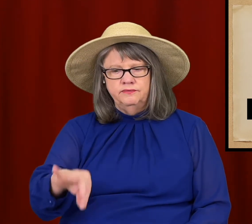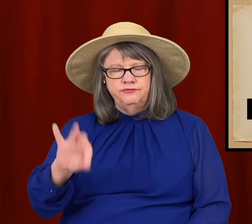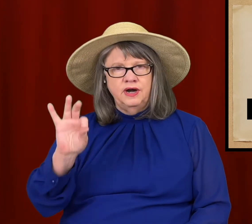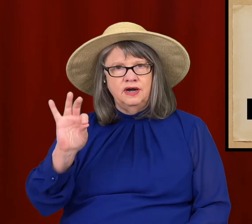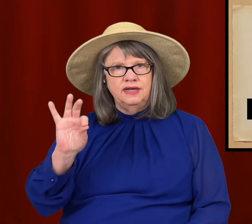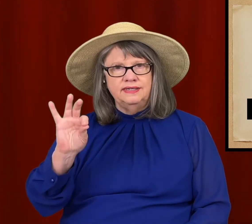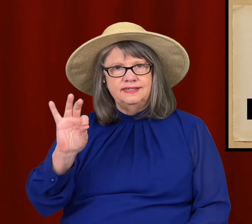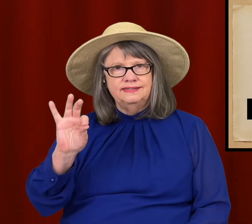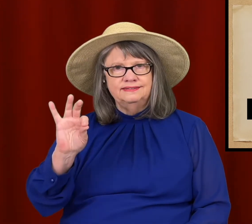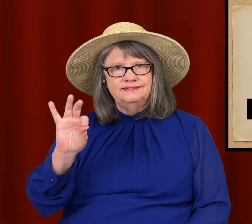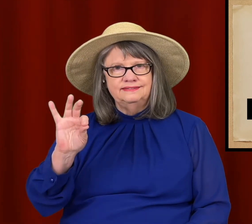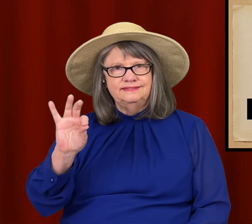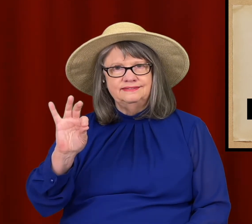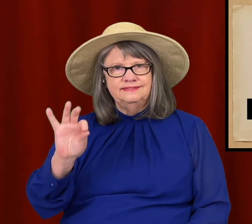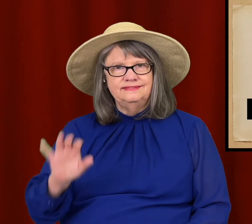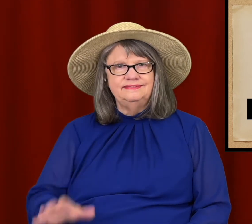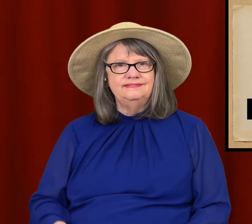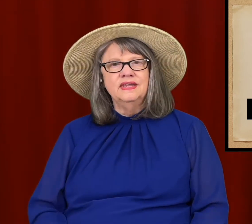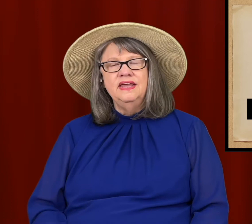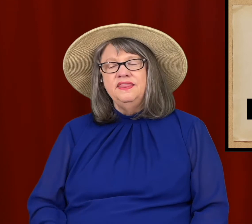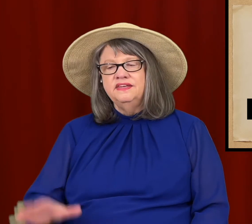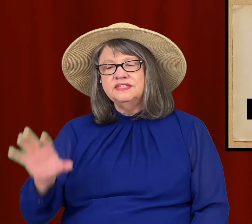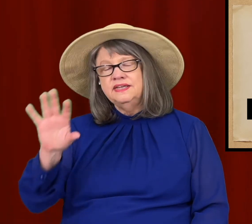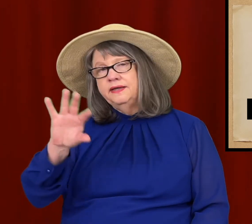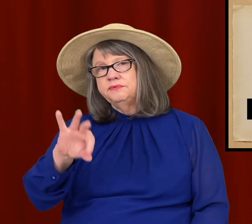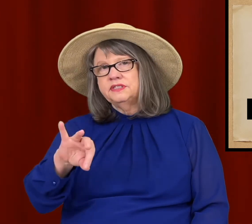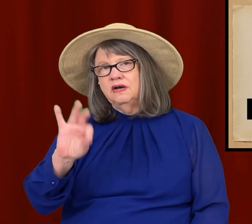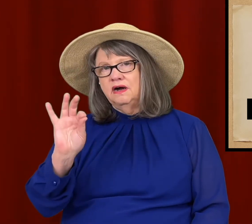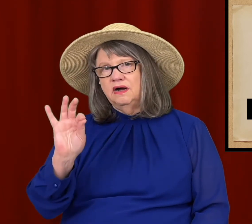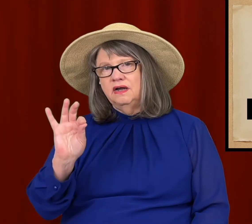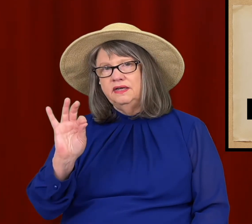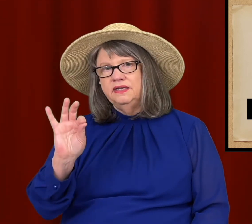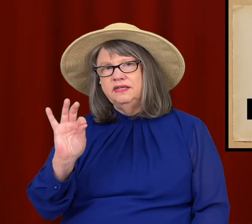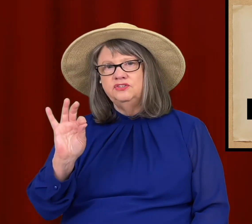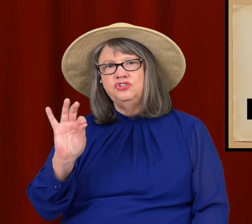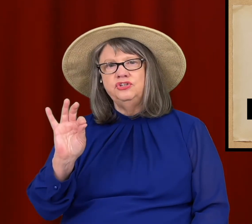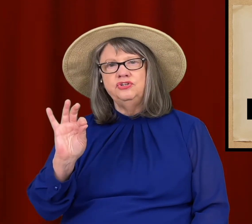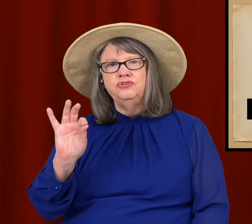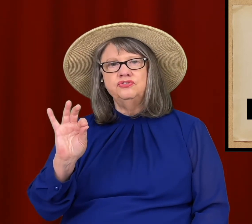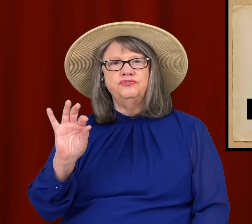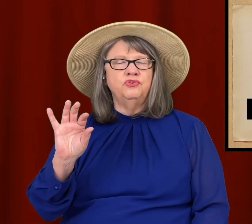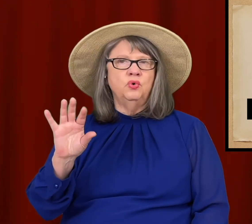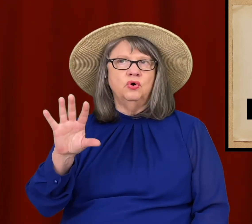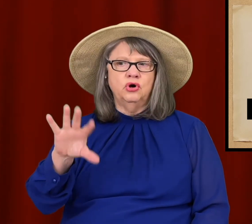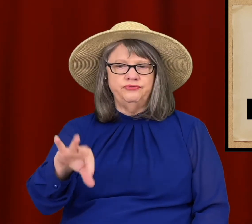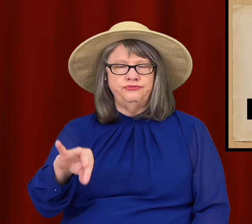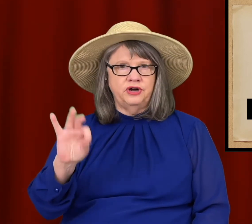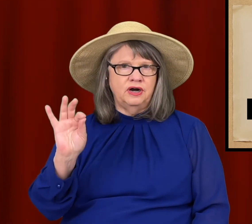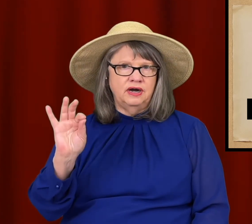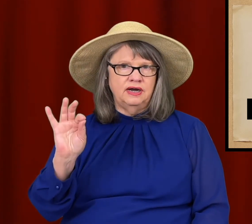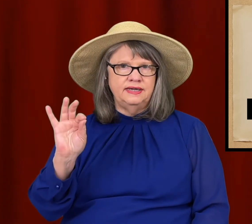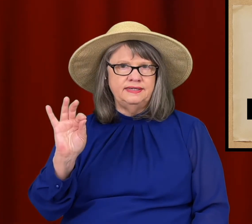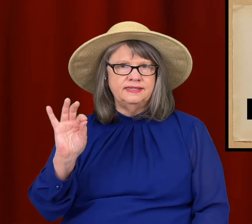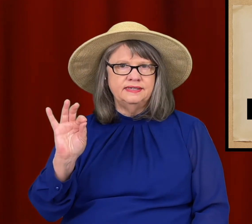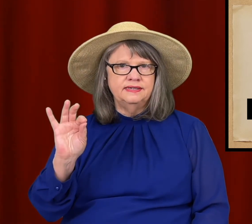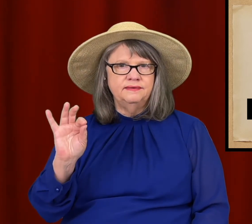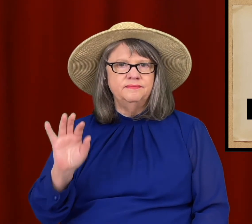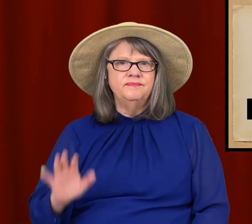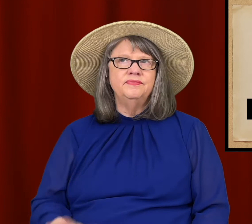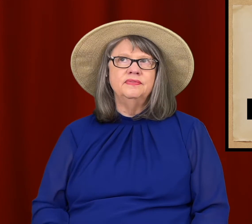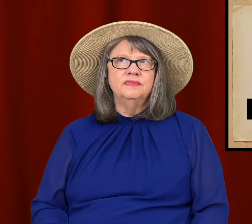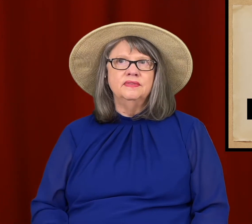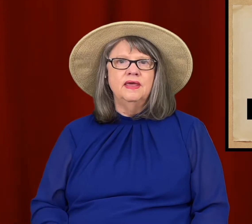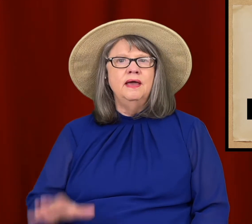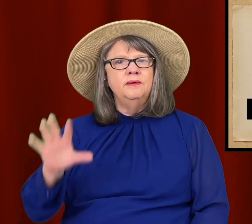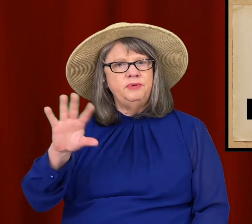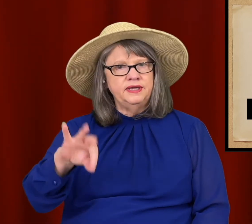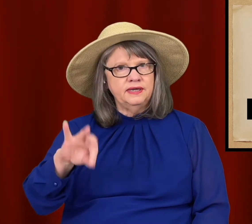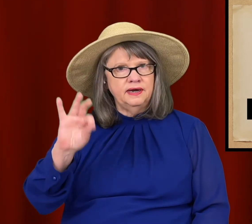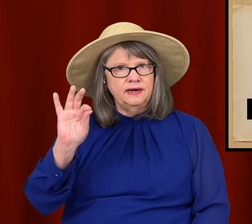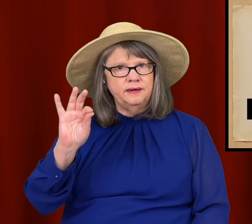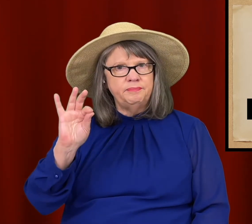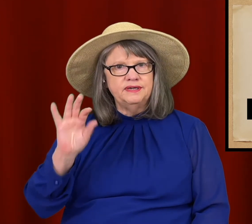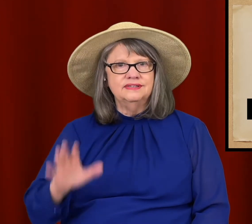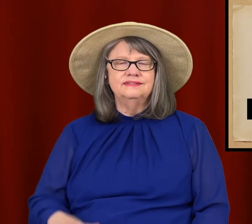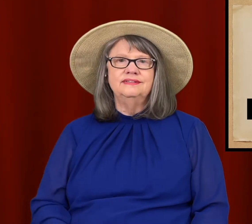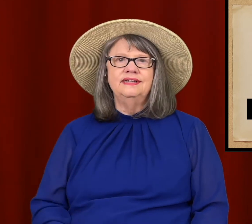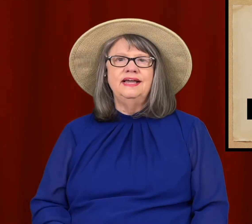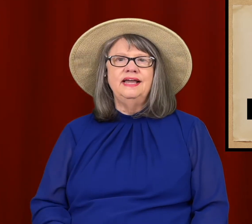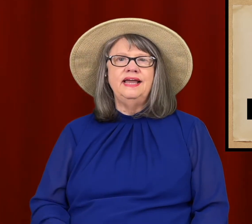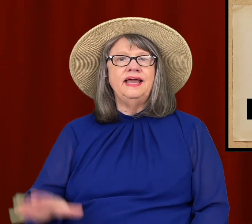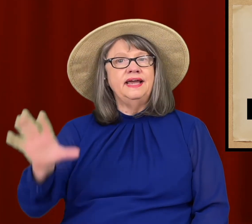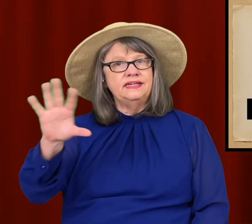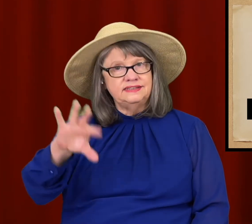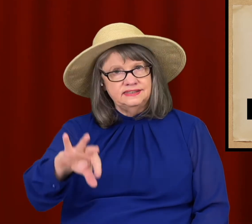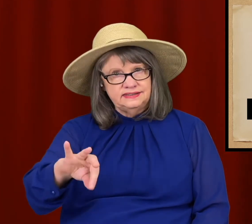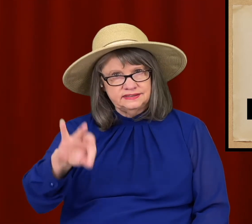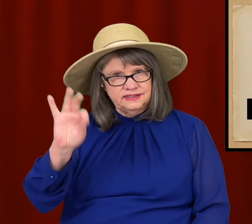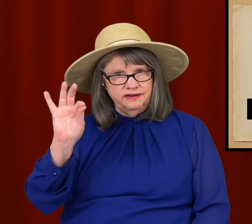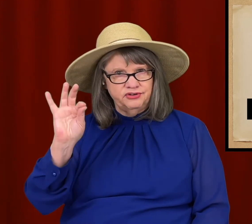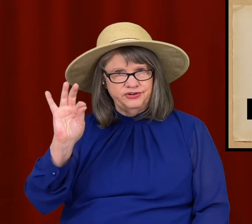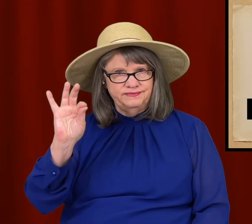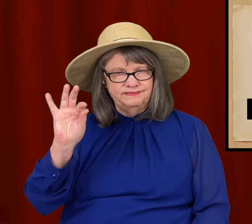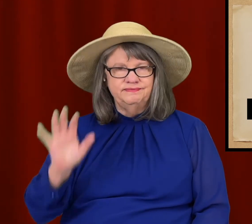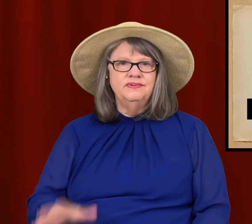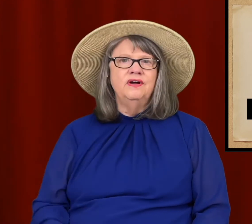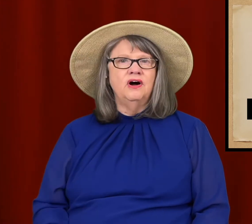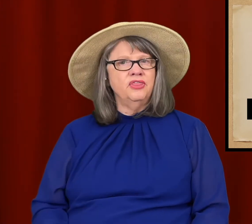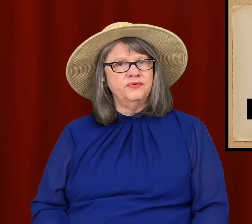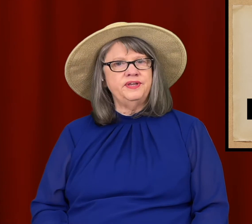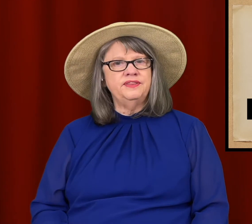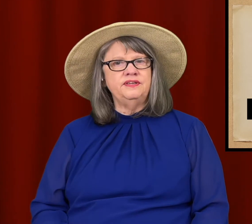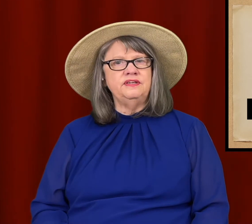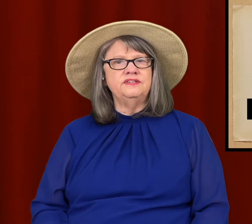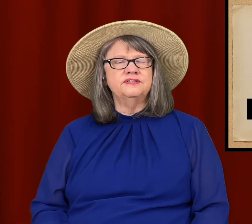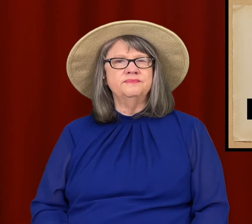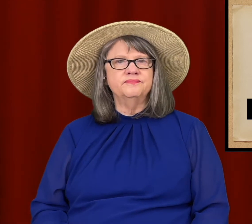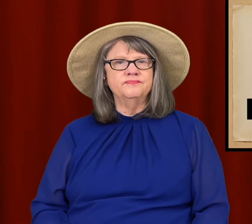FIND. this same sign is used for FIND, PICKUP and DISCOVER, all three of these.